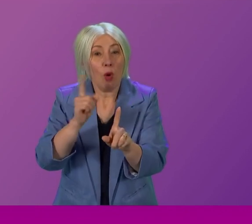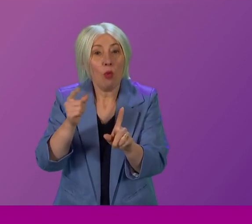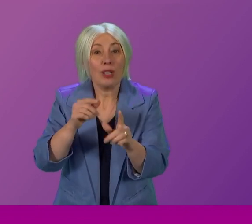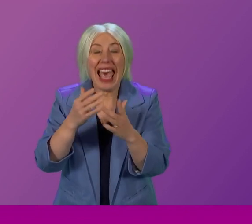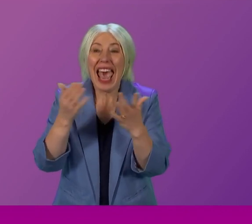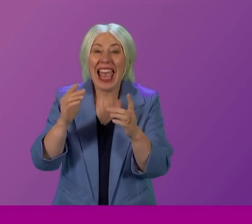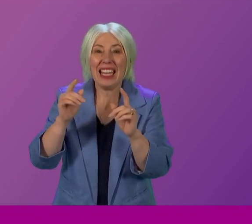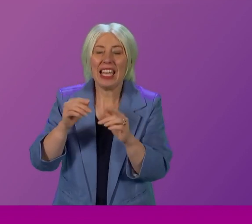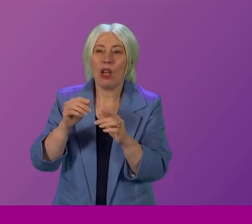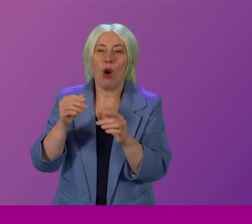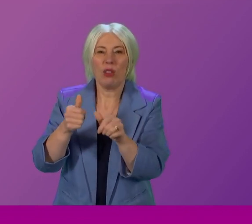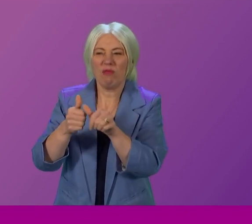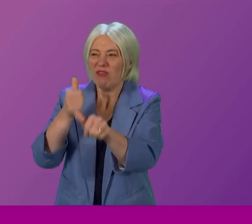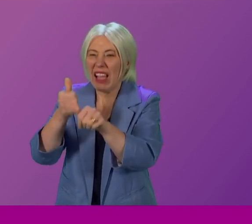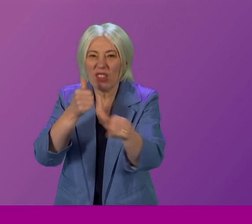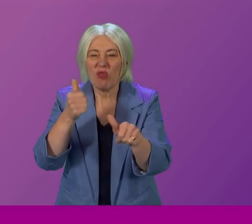signs on distilleries or visitor centres would be the target, I make it very clear that those are